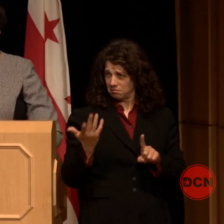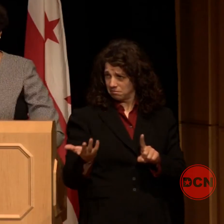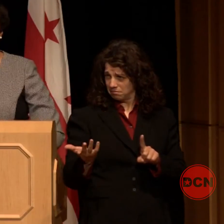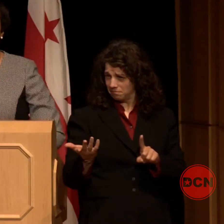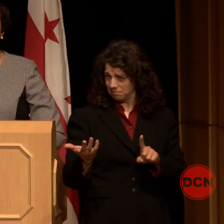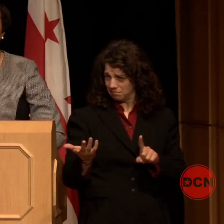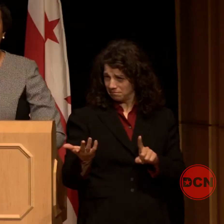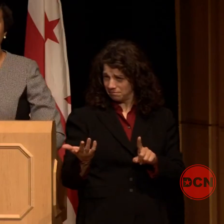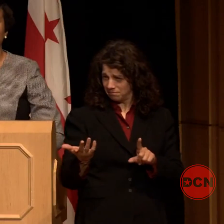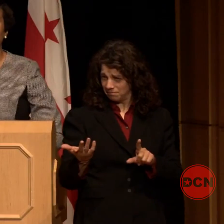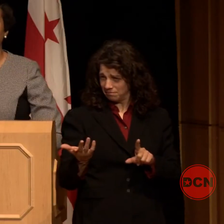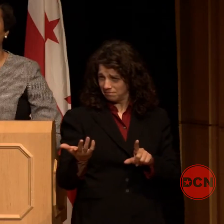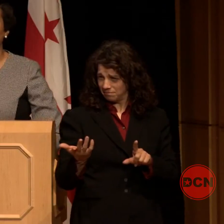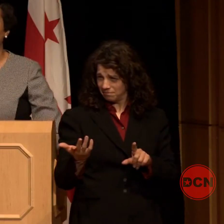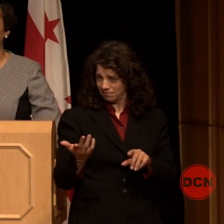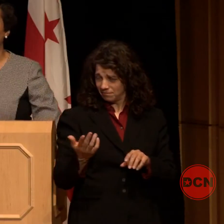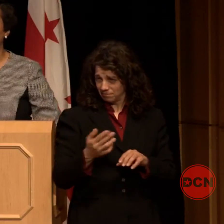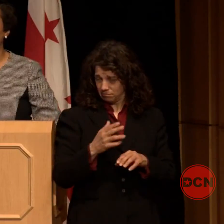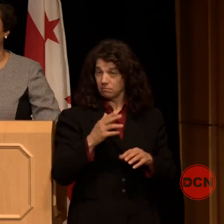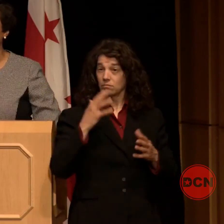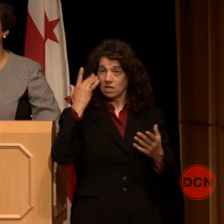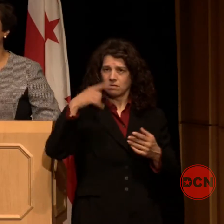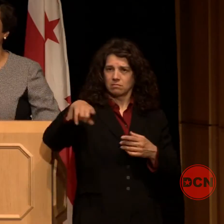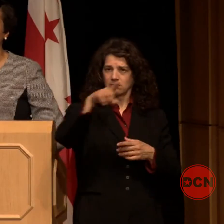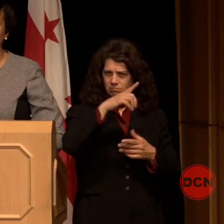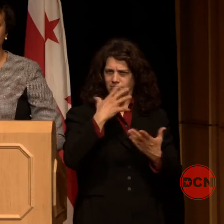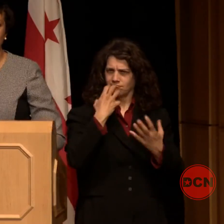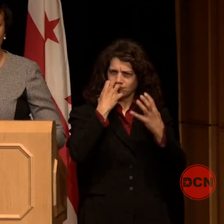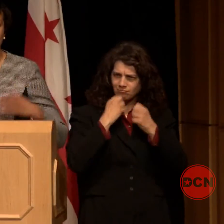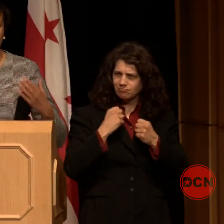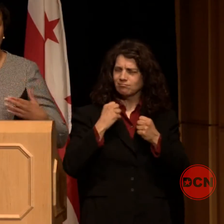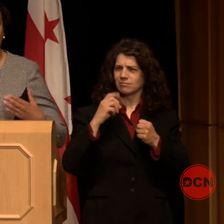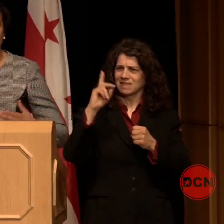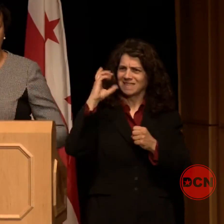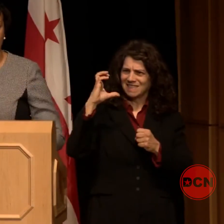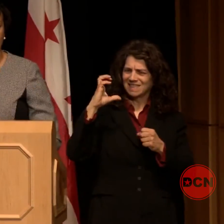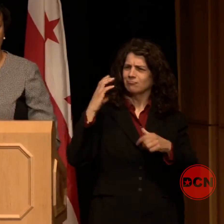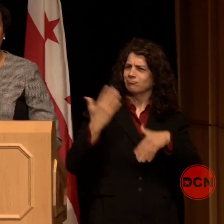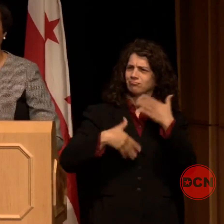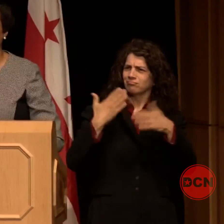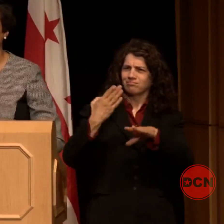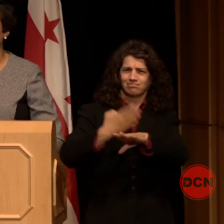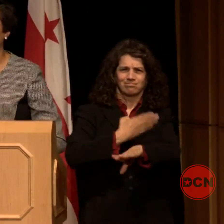IN THE WORLD AND GREAT CITIES BUILD THEIR ECONOMY BY WORKING